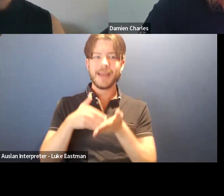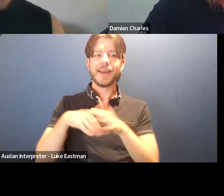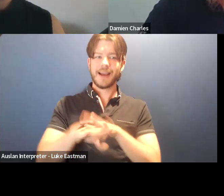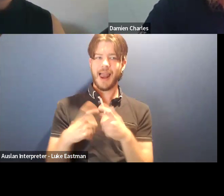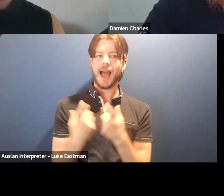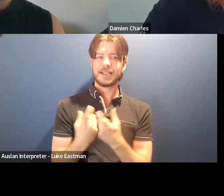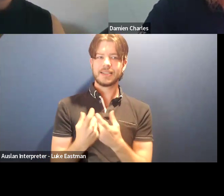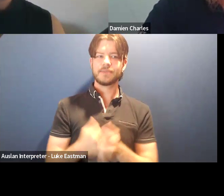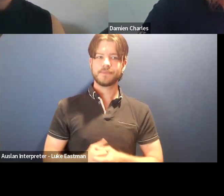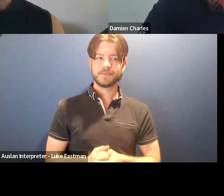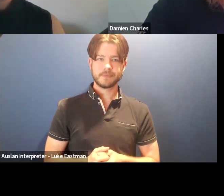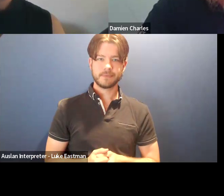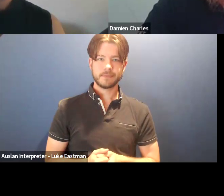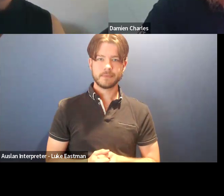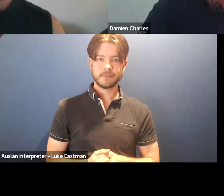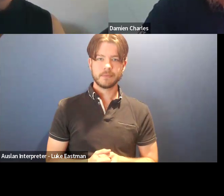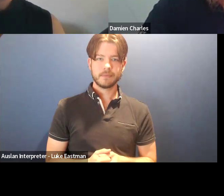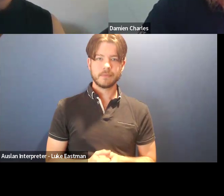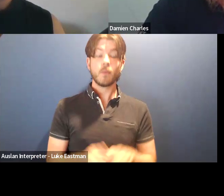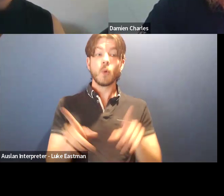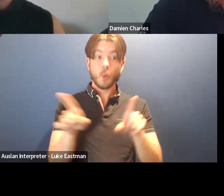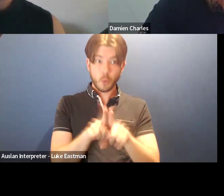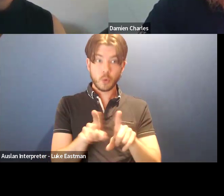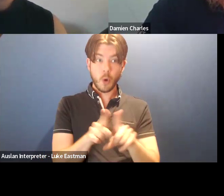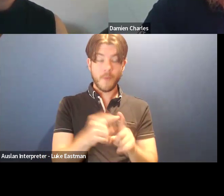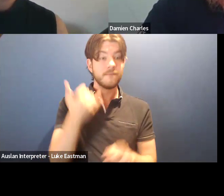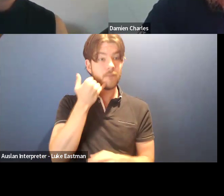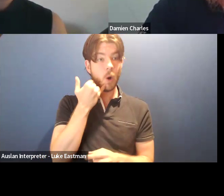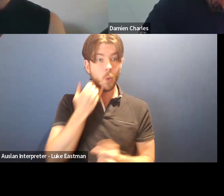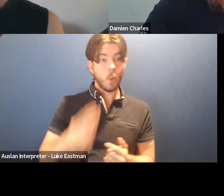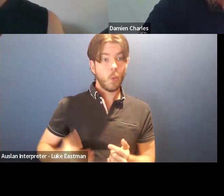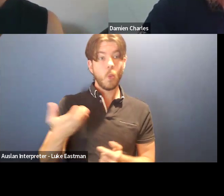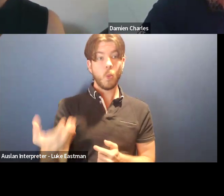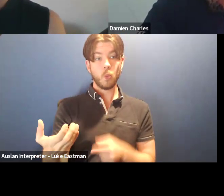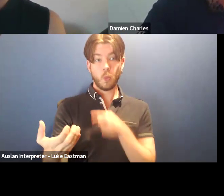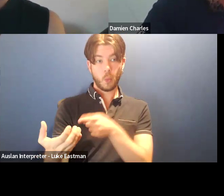we also had the opportunity to have